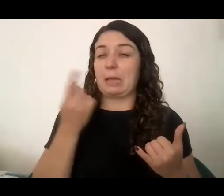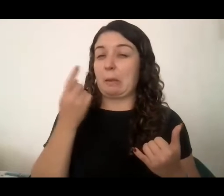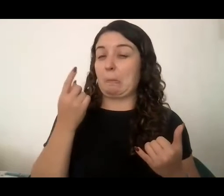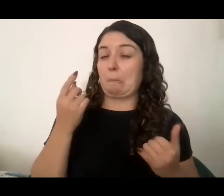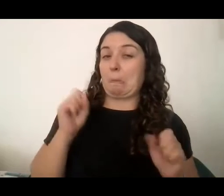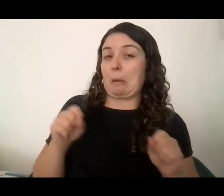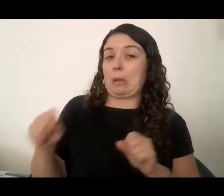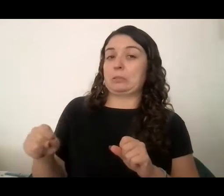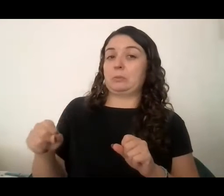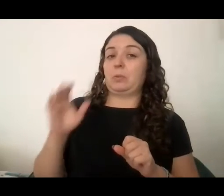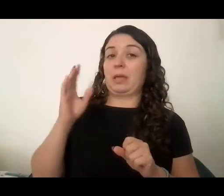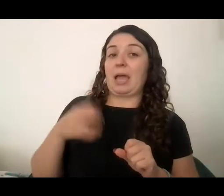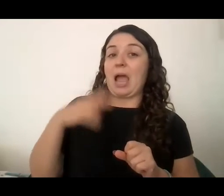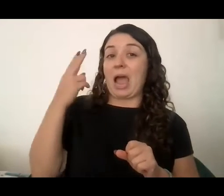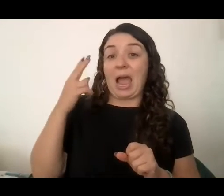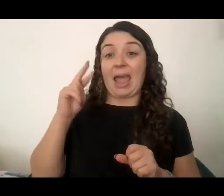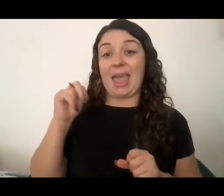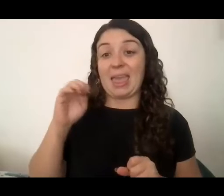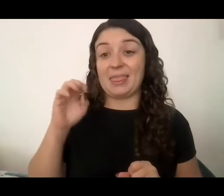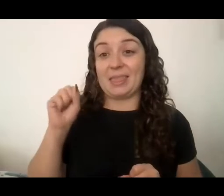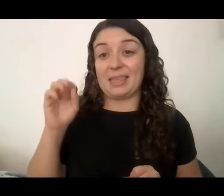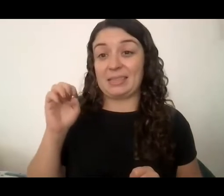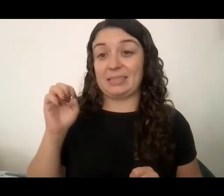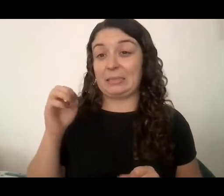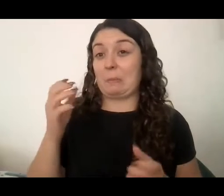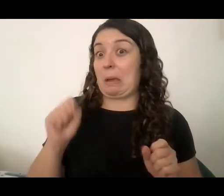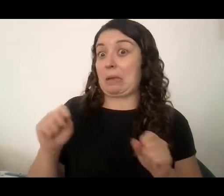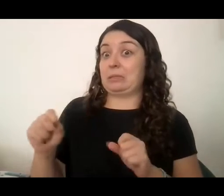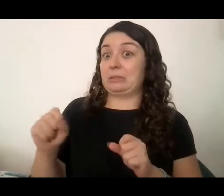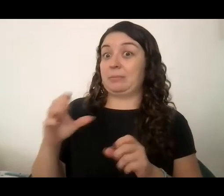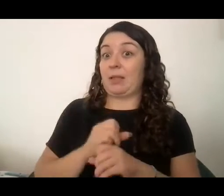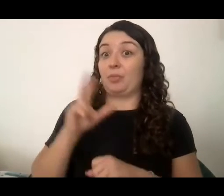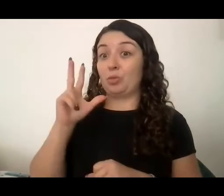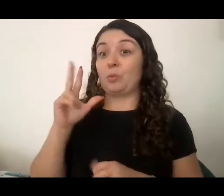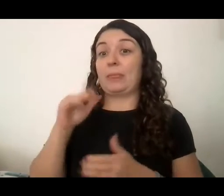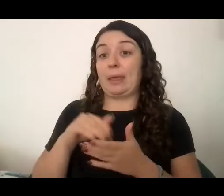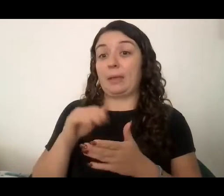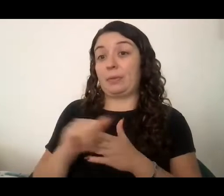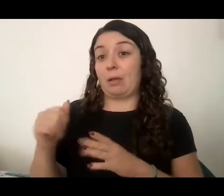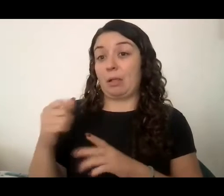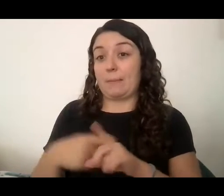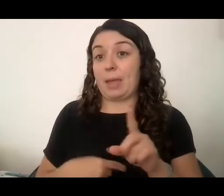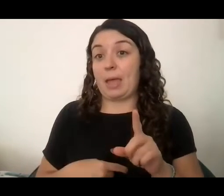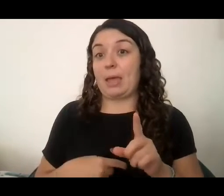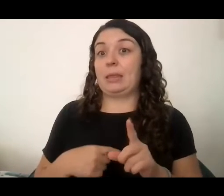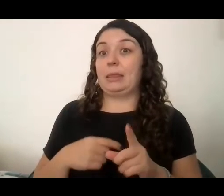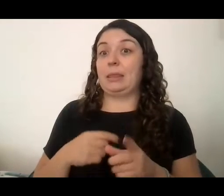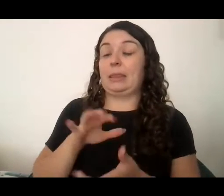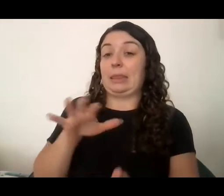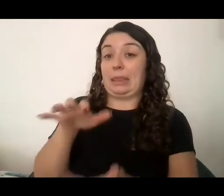NESE, where they are projecting to have $3,000 a month, so much that they are really expecting that